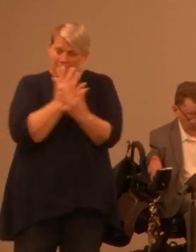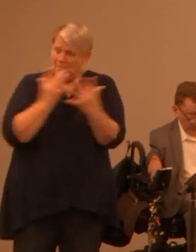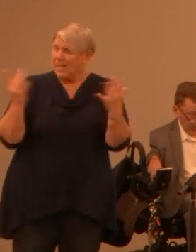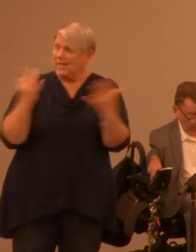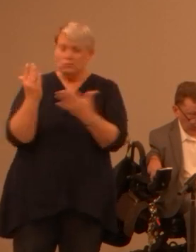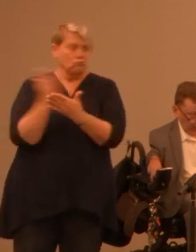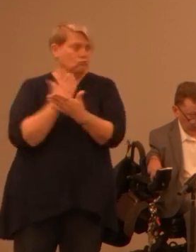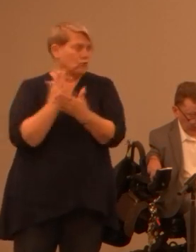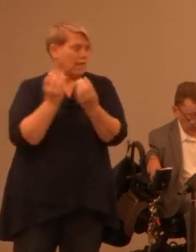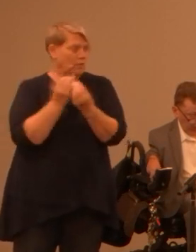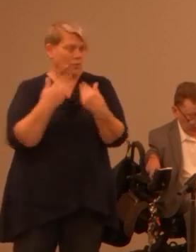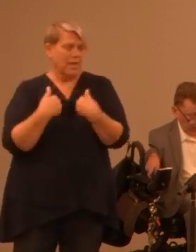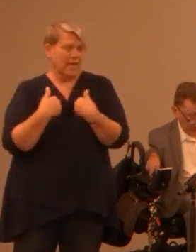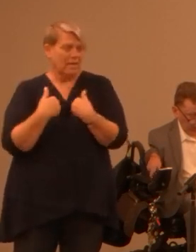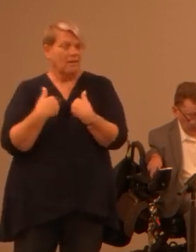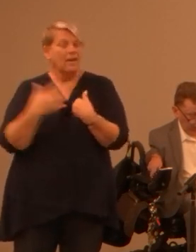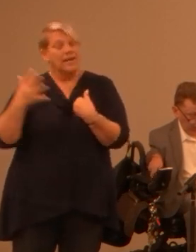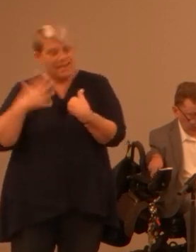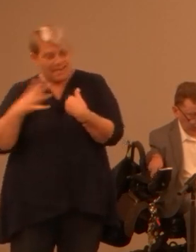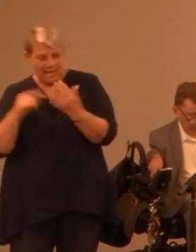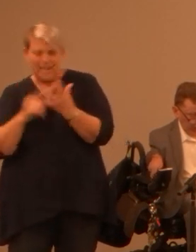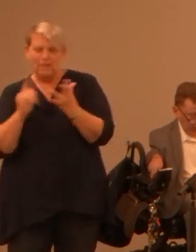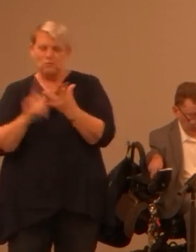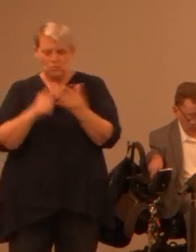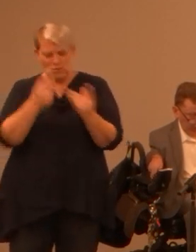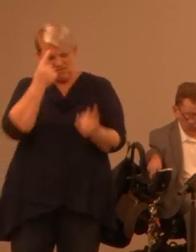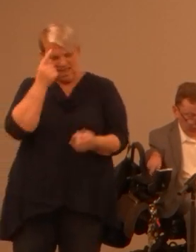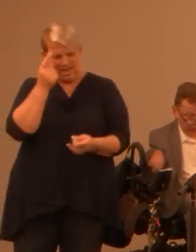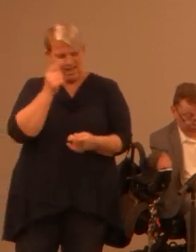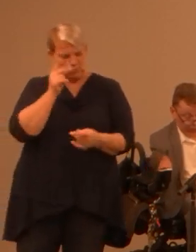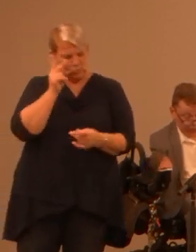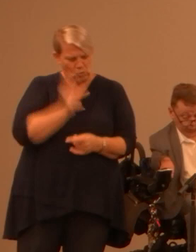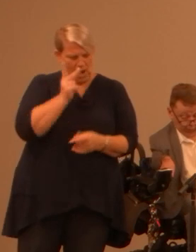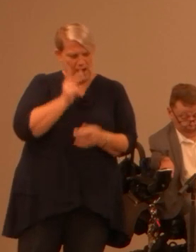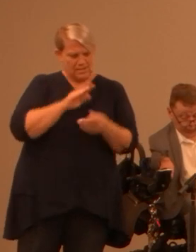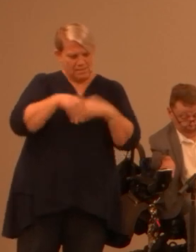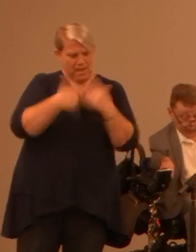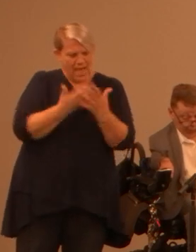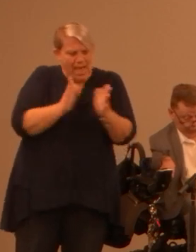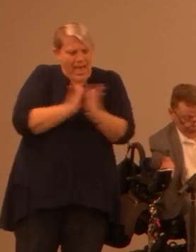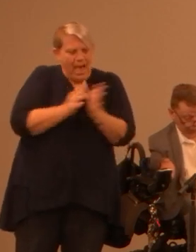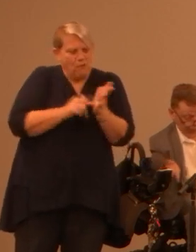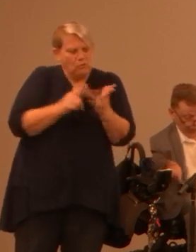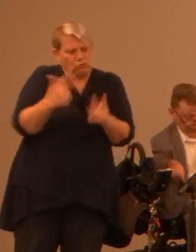that we need to shift up the way that we create digital place and space from